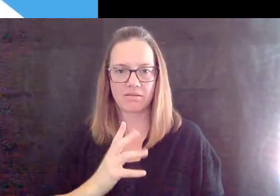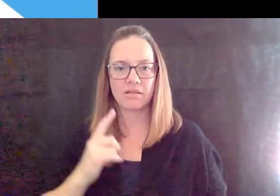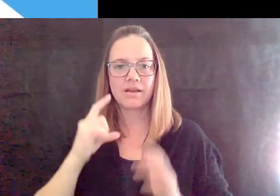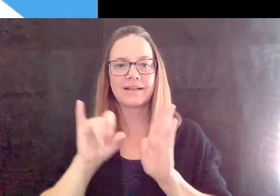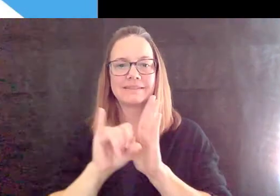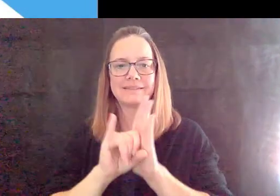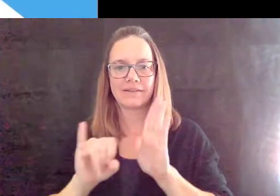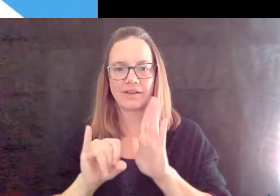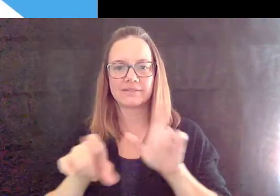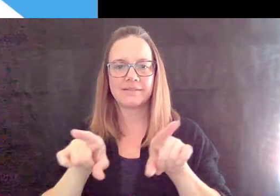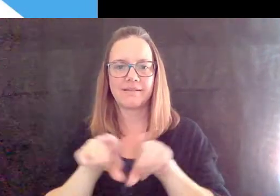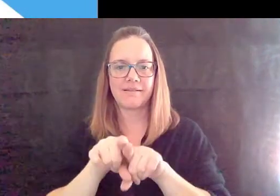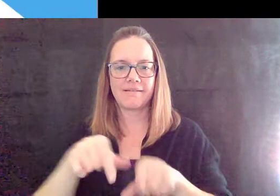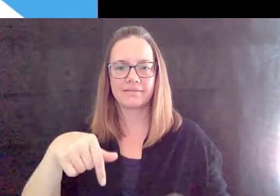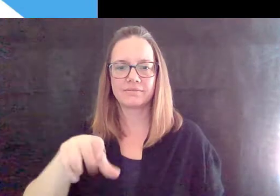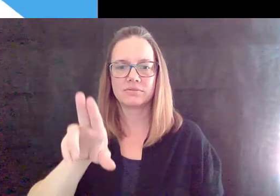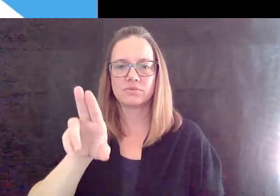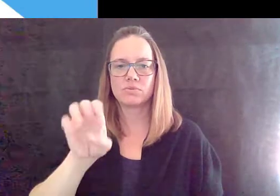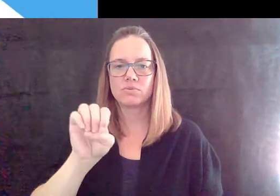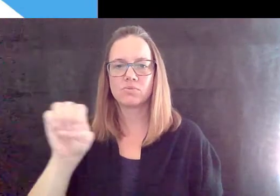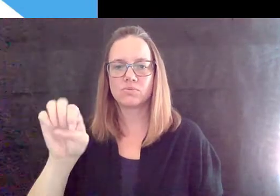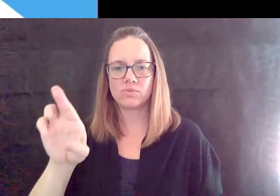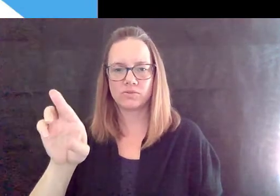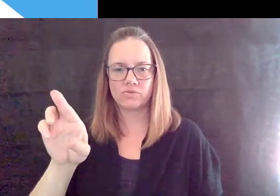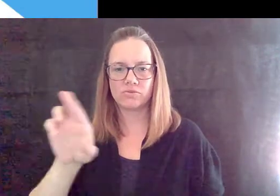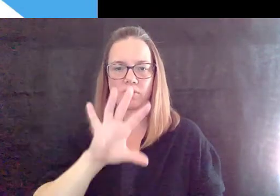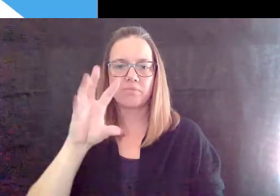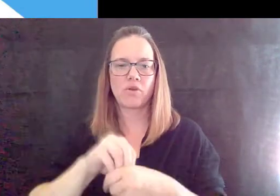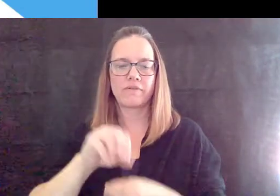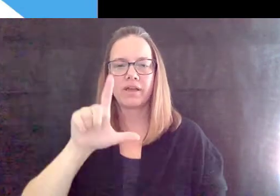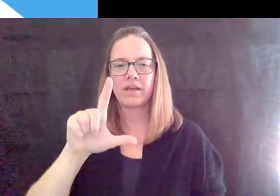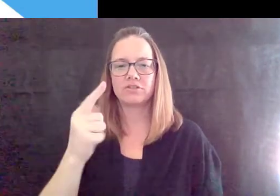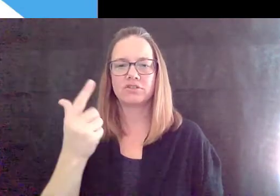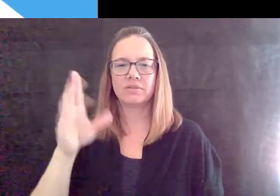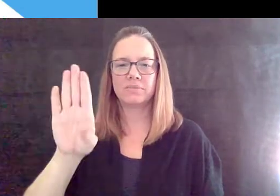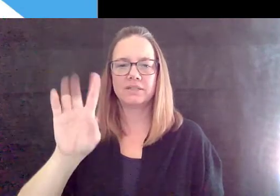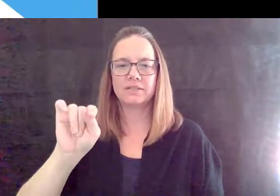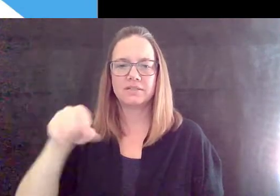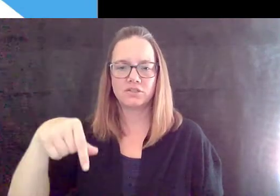who identifies as queer and part of the LGBTQ community.